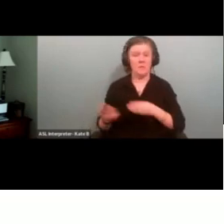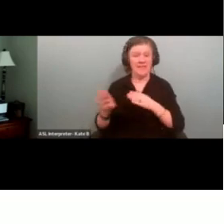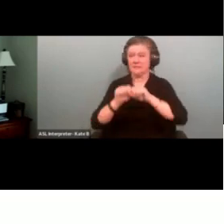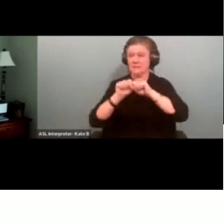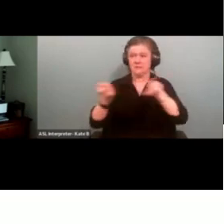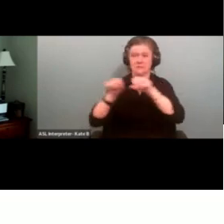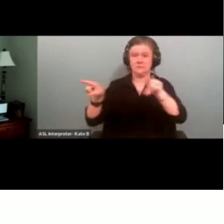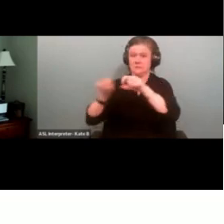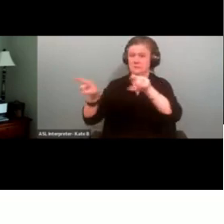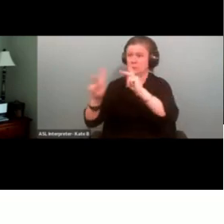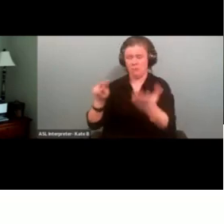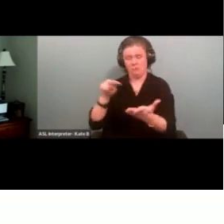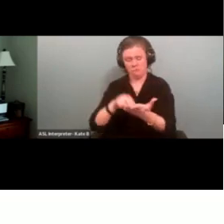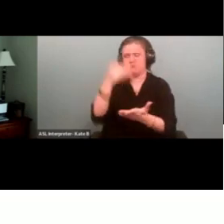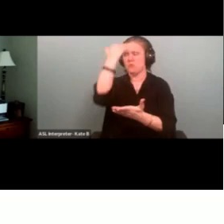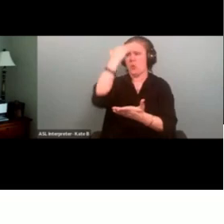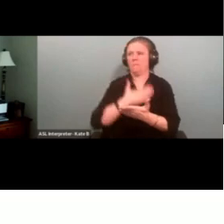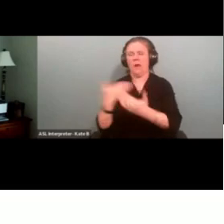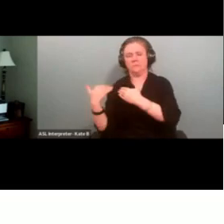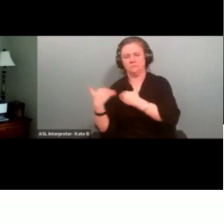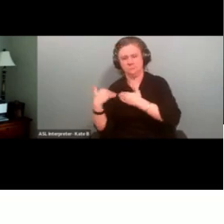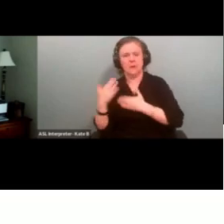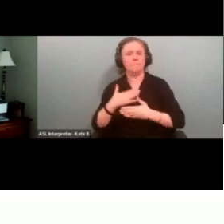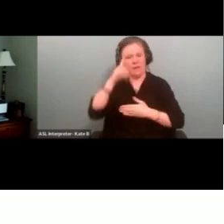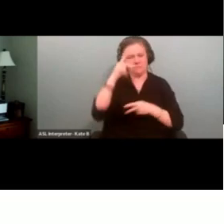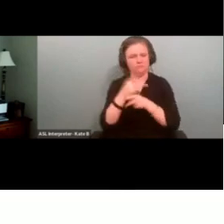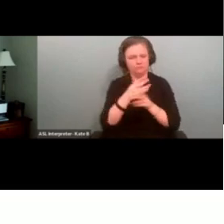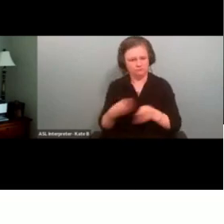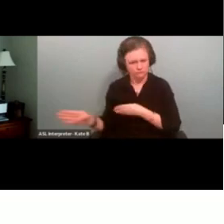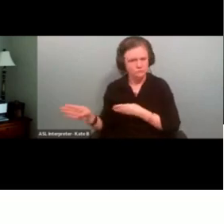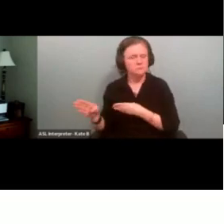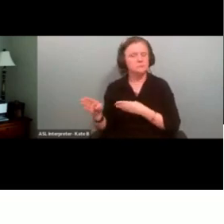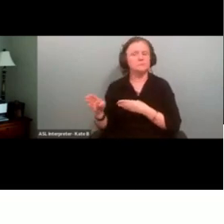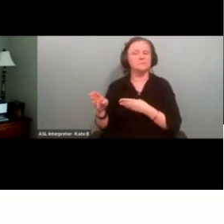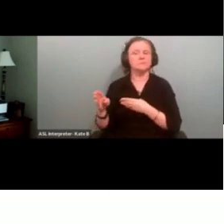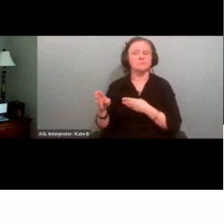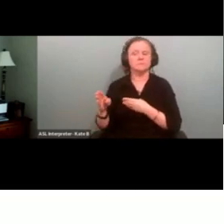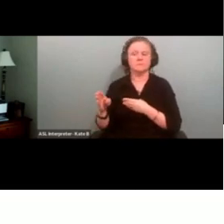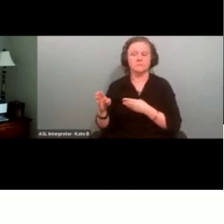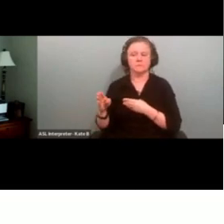people know their tasks and strategies that they've been assigned their response I'm going to crisis they're